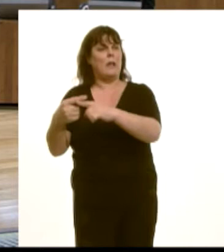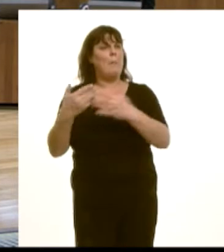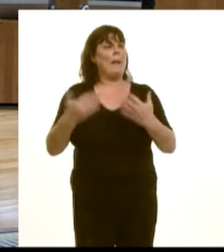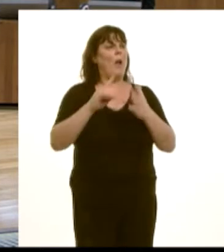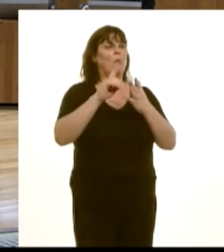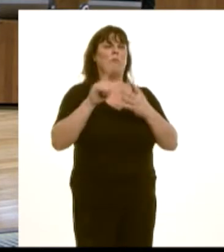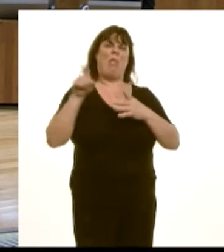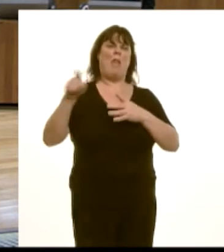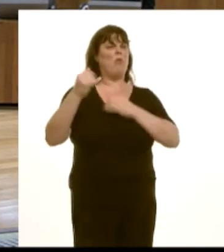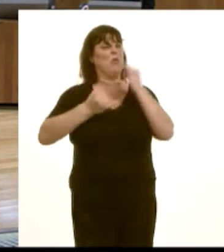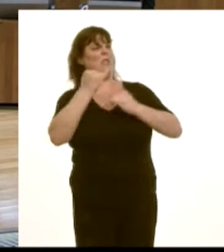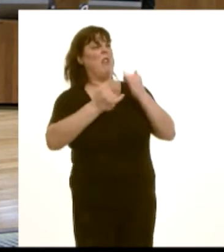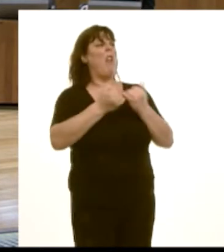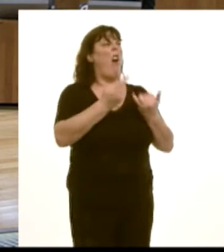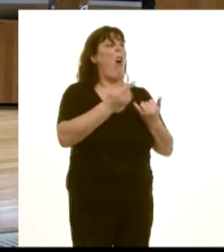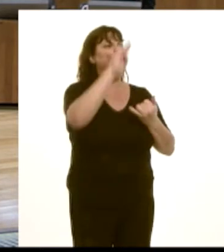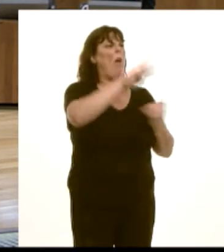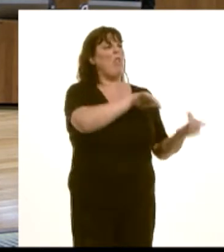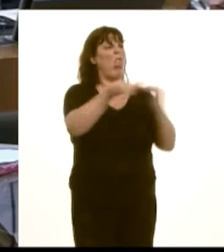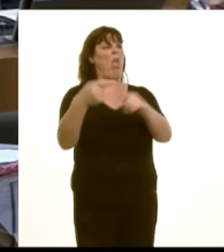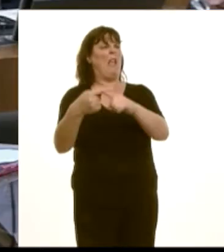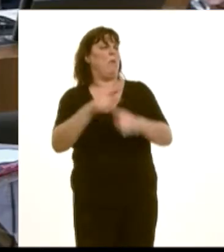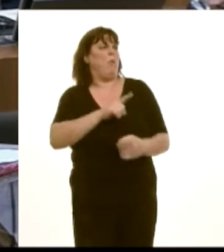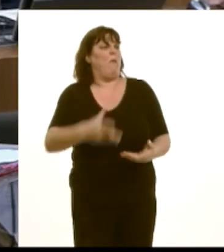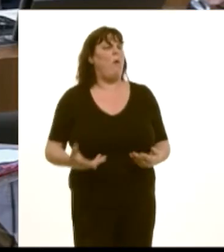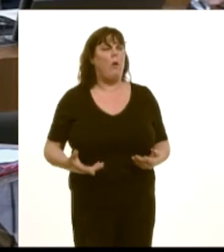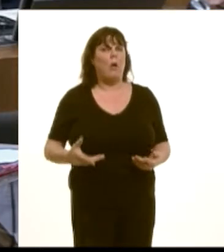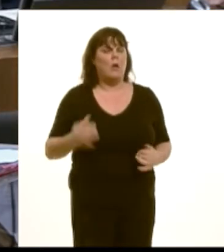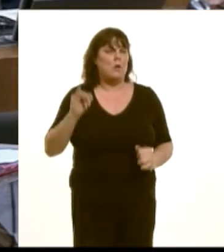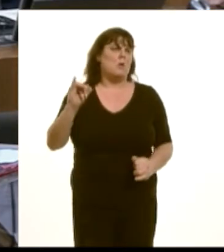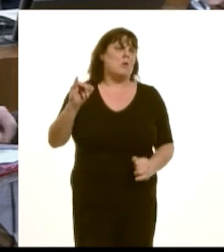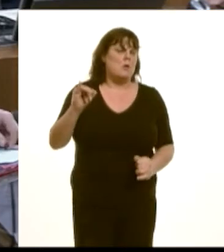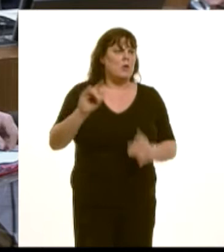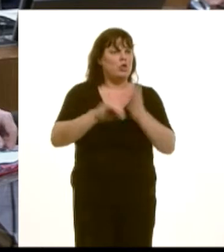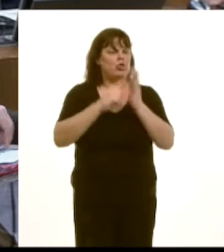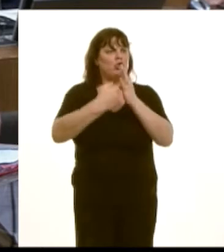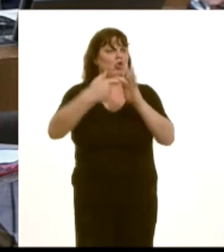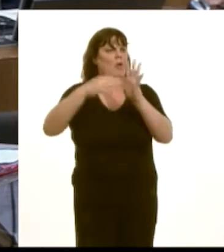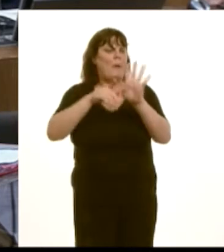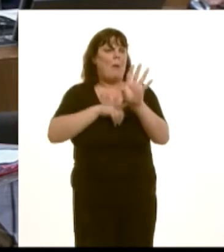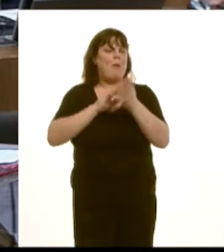It is an appalling comment made by a Conservative, but it gives us an idea of the political games